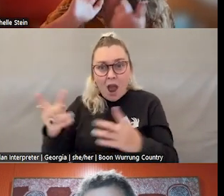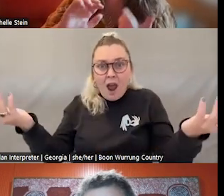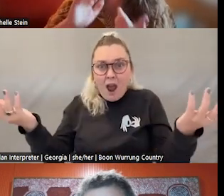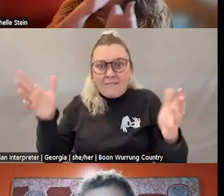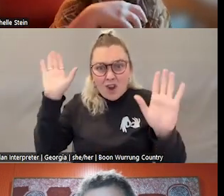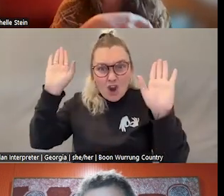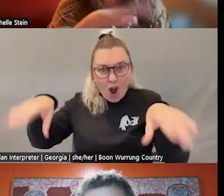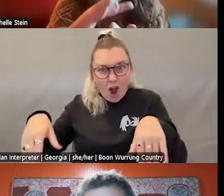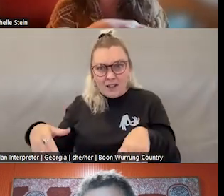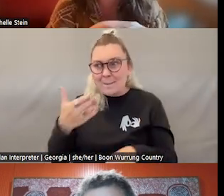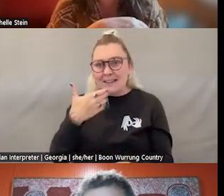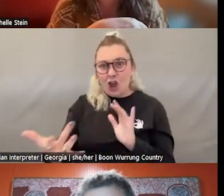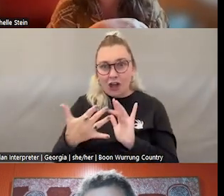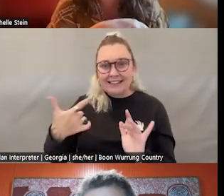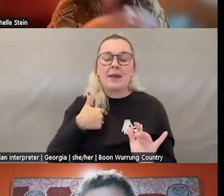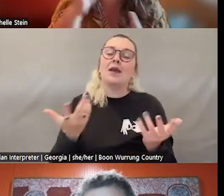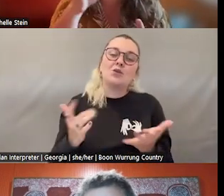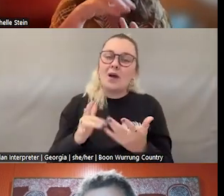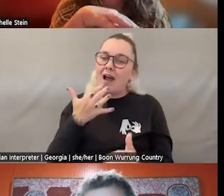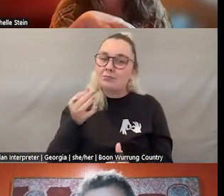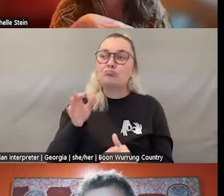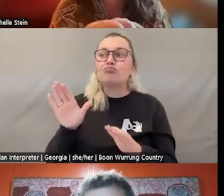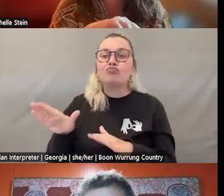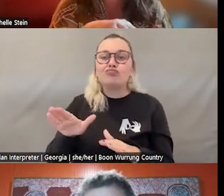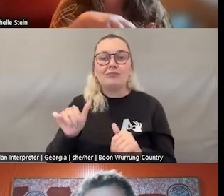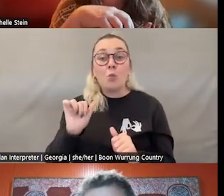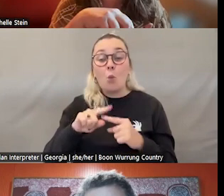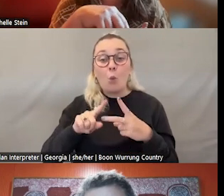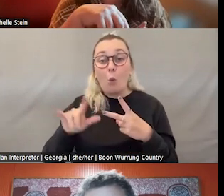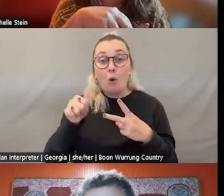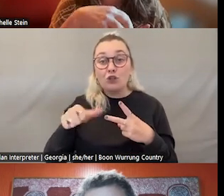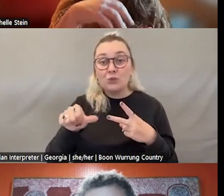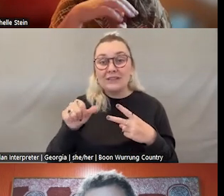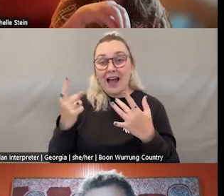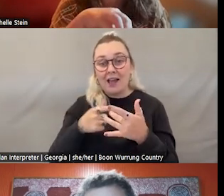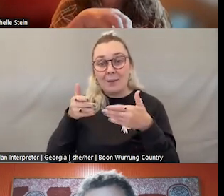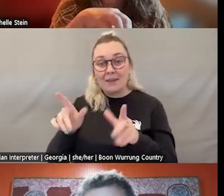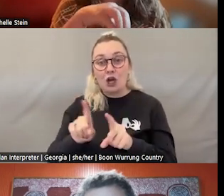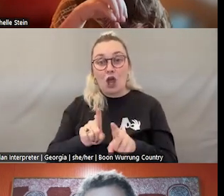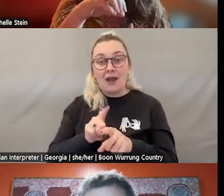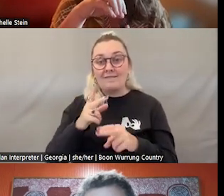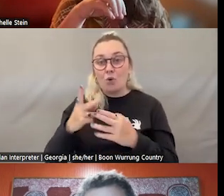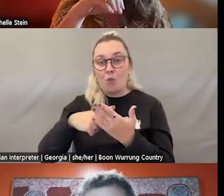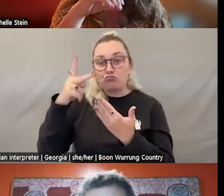contact me. You can ask them in conversation. We use one of the methods like program preferences,